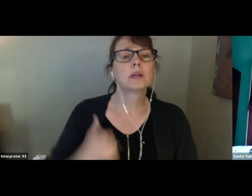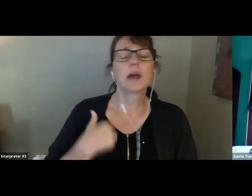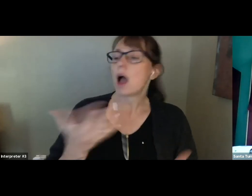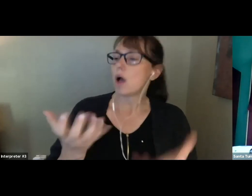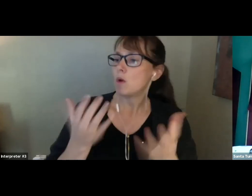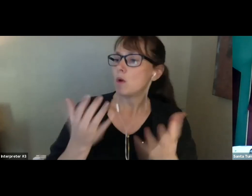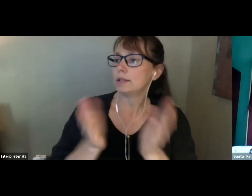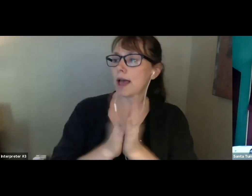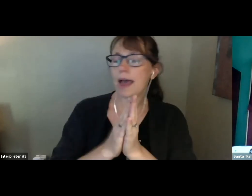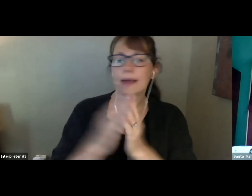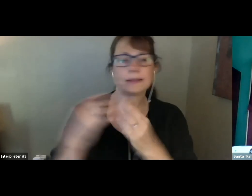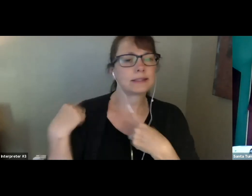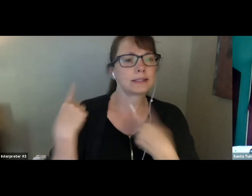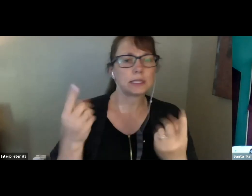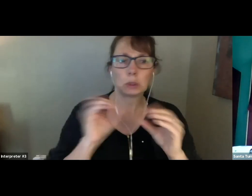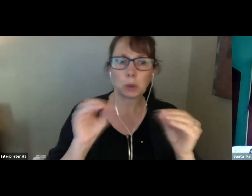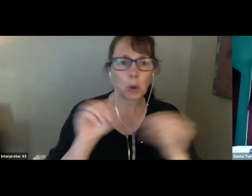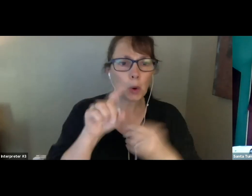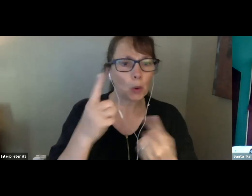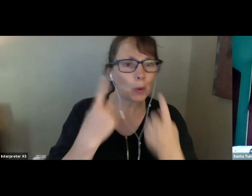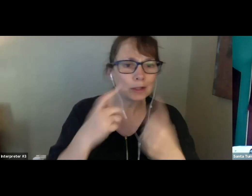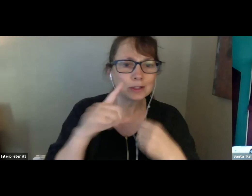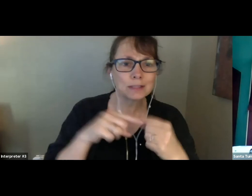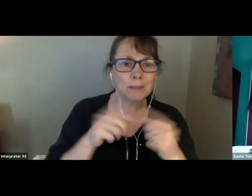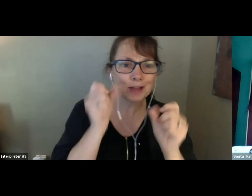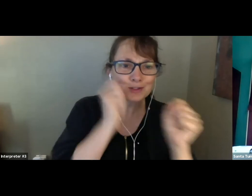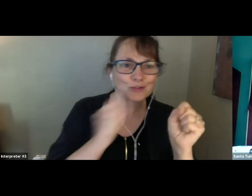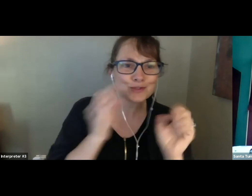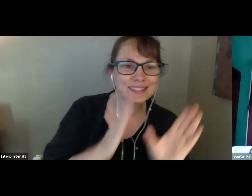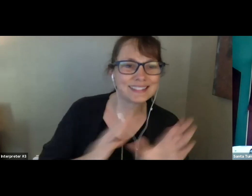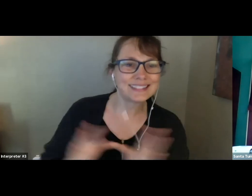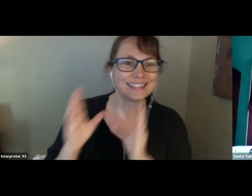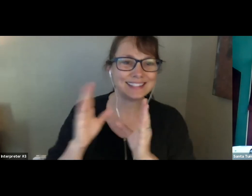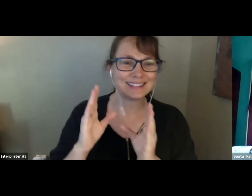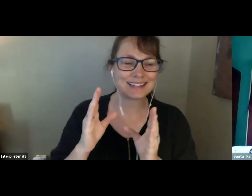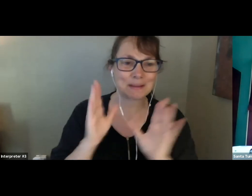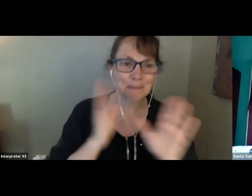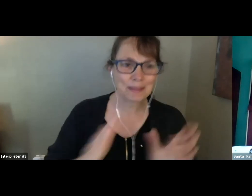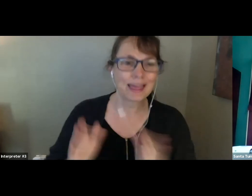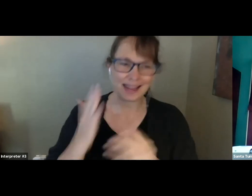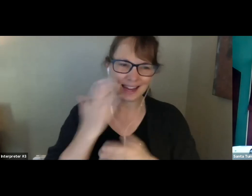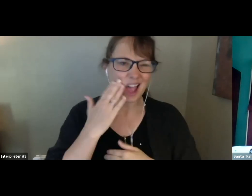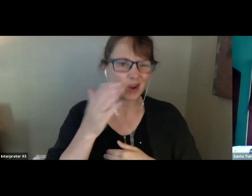about strategic planning, and I know Shefa presented a lot of information about the process